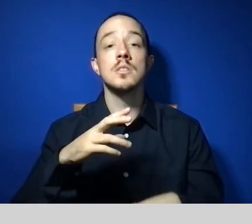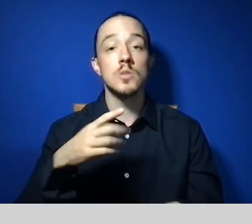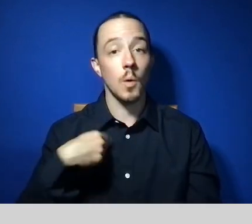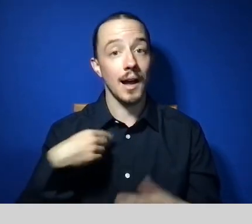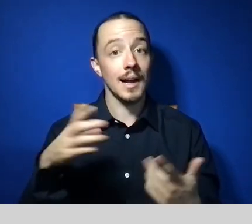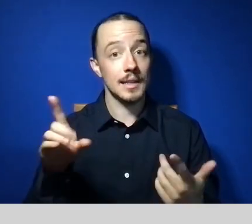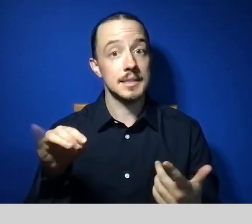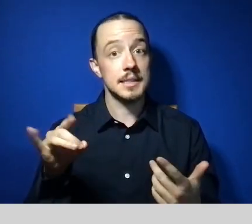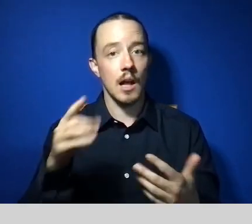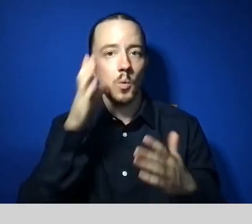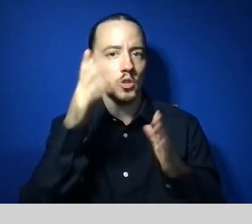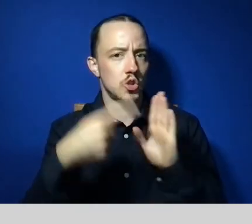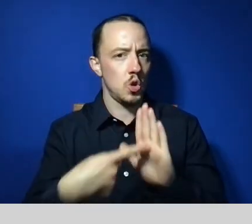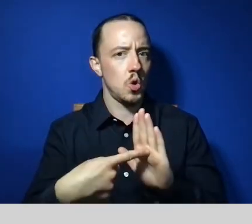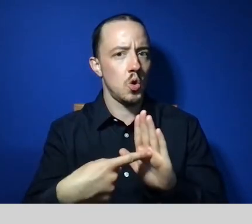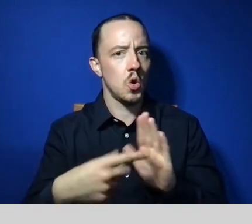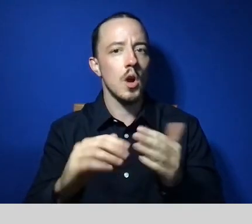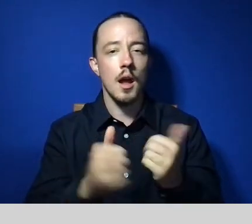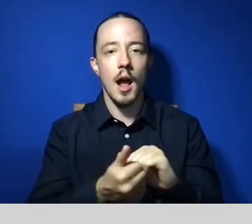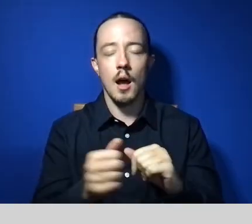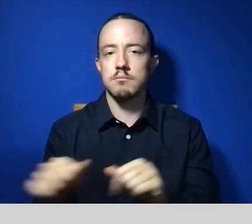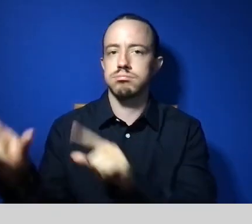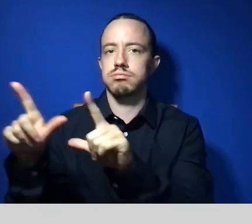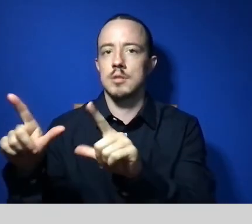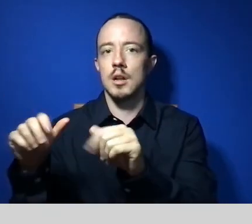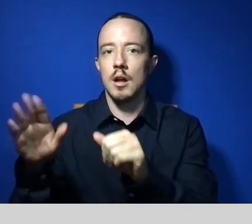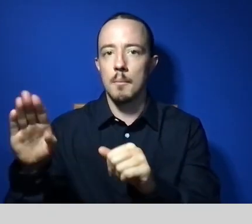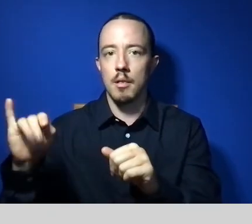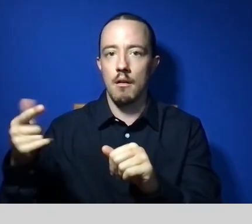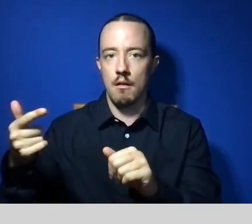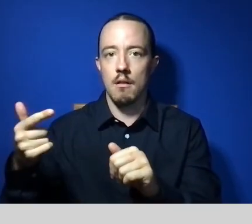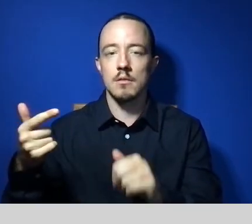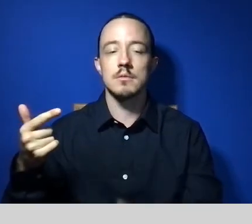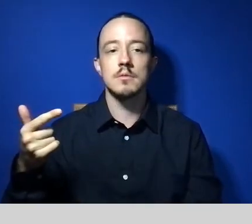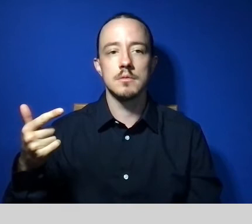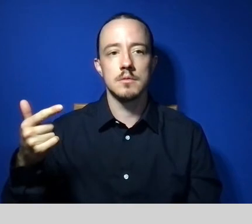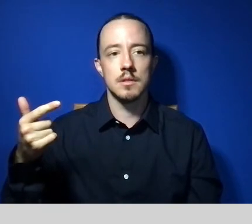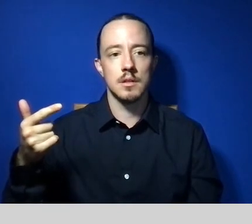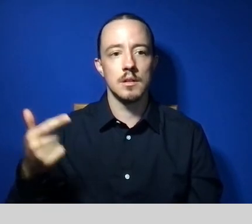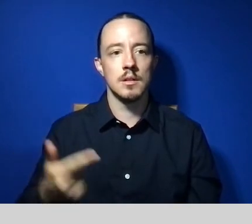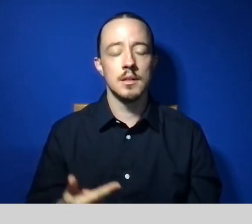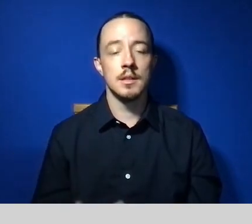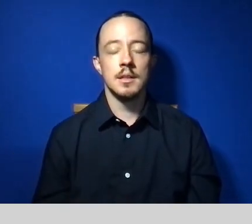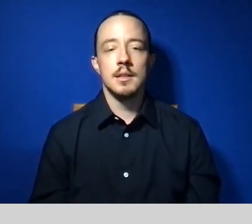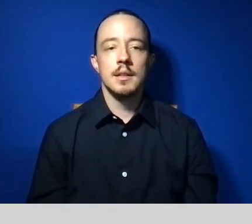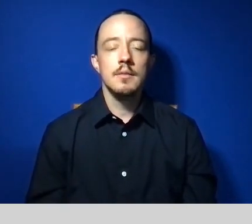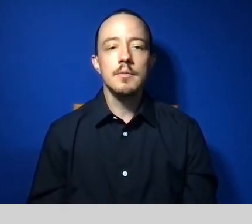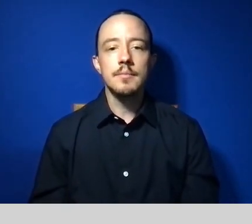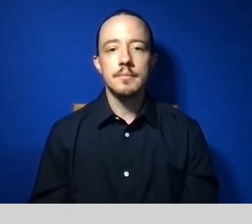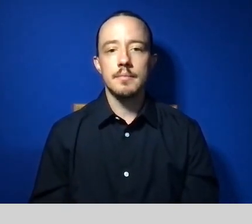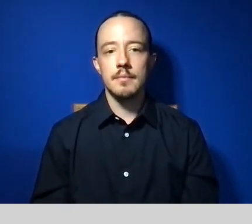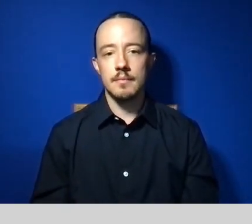what I did, I'll just show you how I put it up on my blog this is,